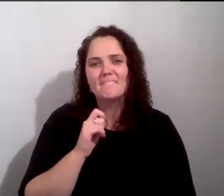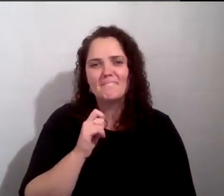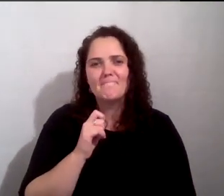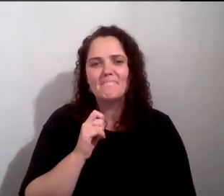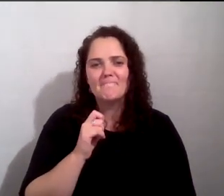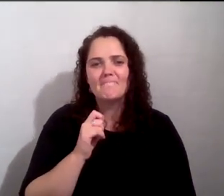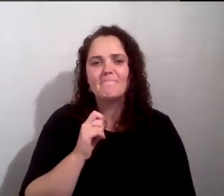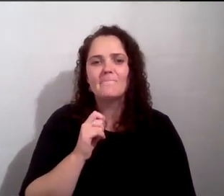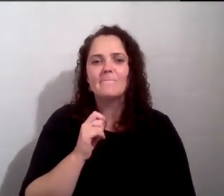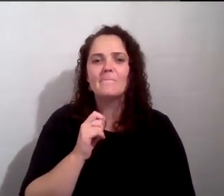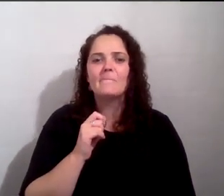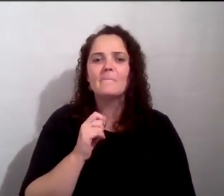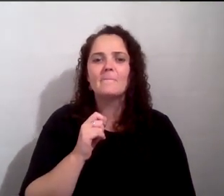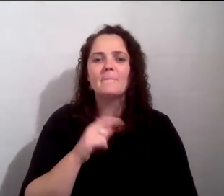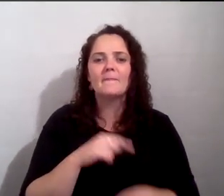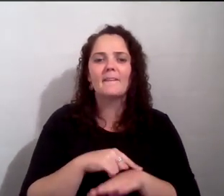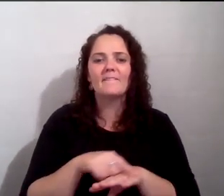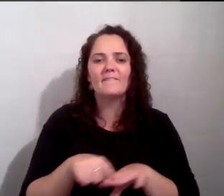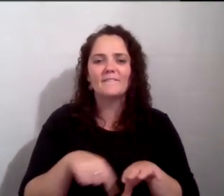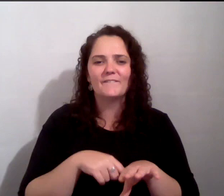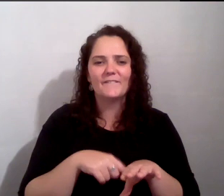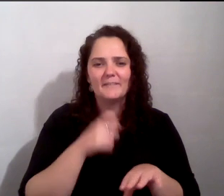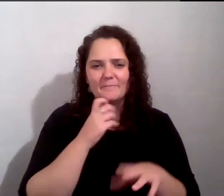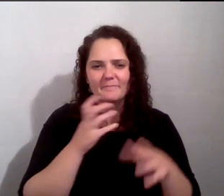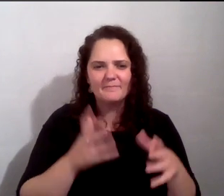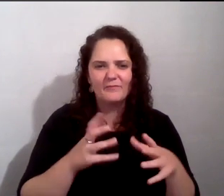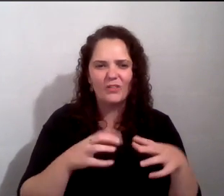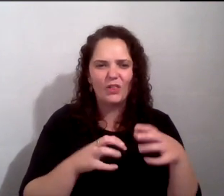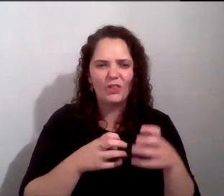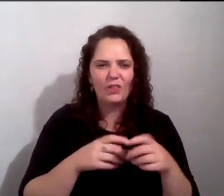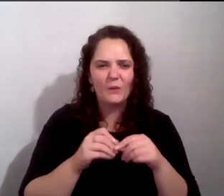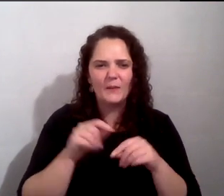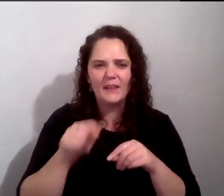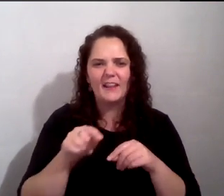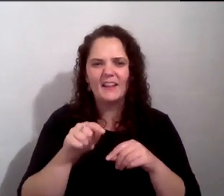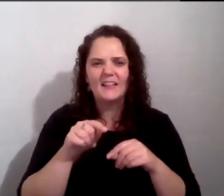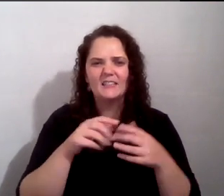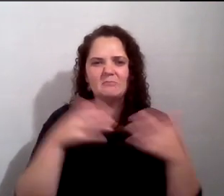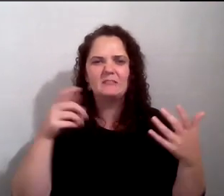the old cat lady. And it's like there are disembodied feet that are laying amongst the bricks down the bottom